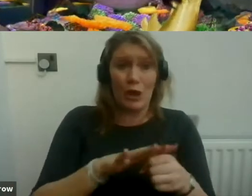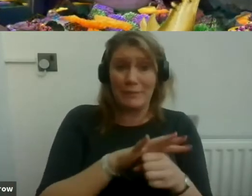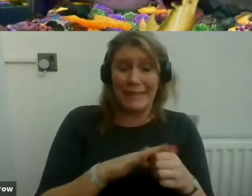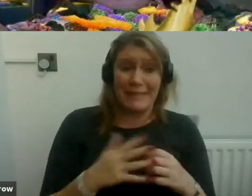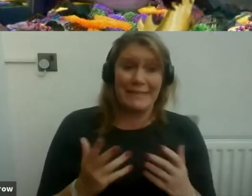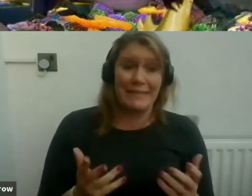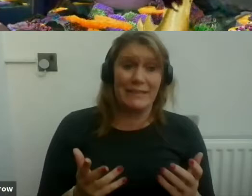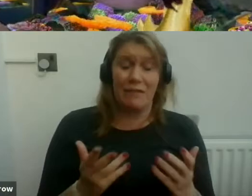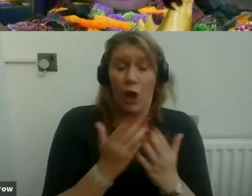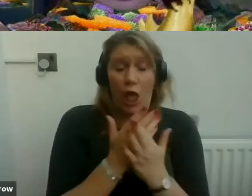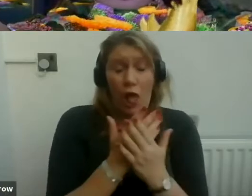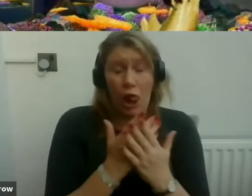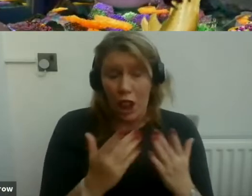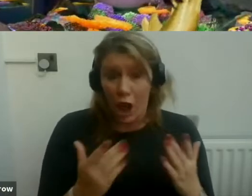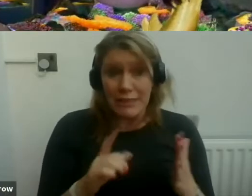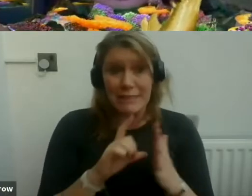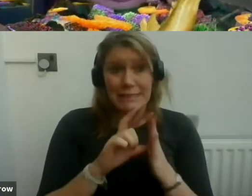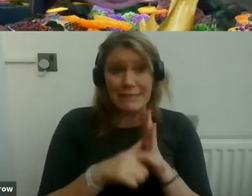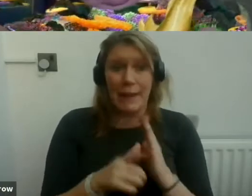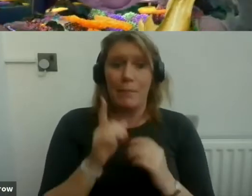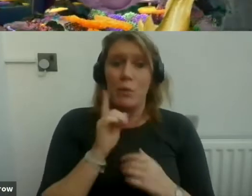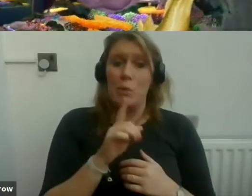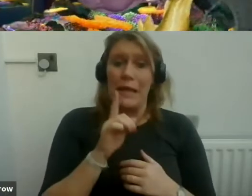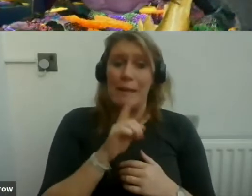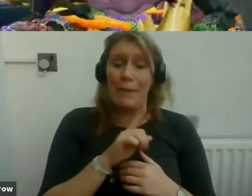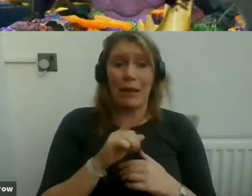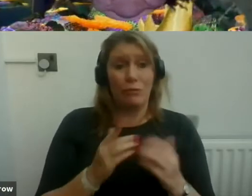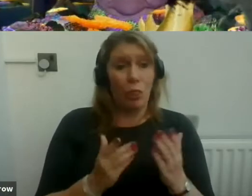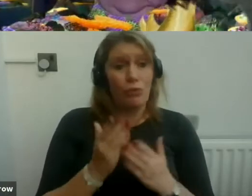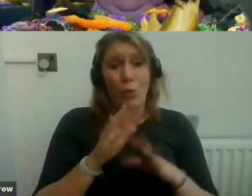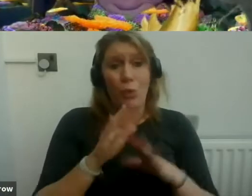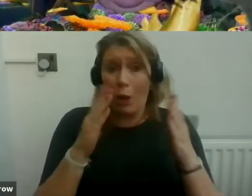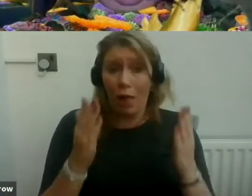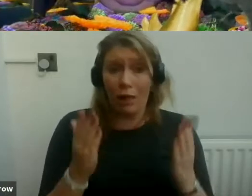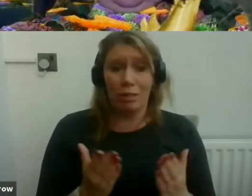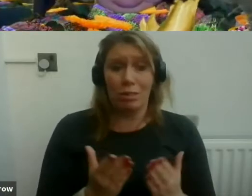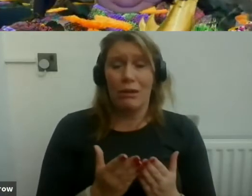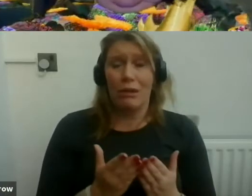lots of disabled women all over the world.